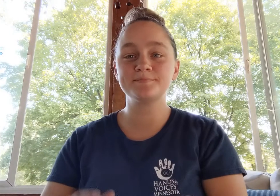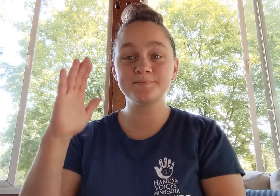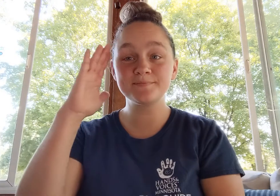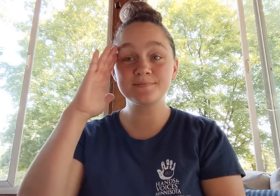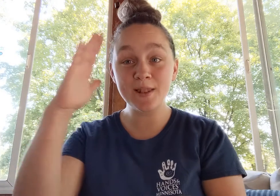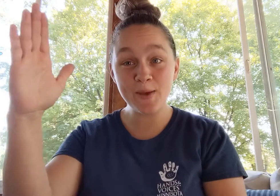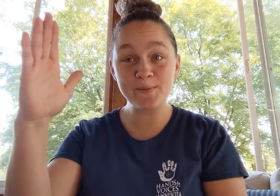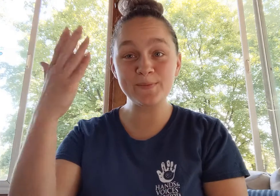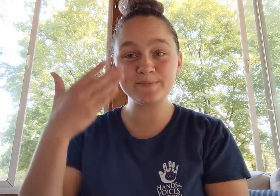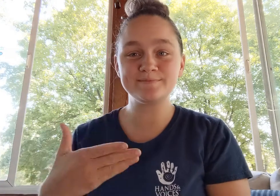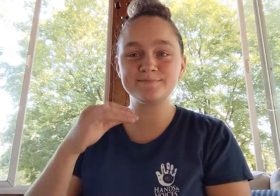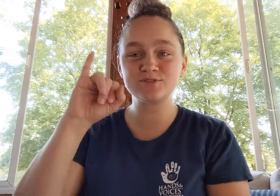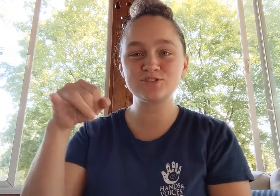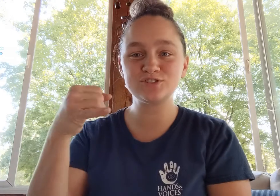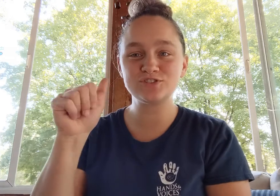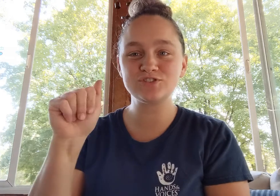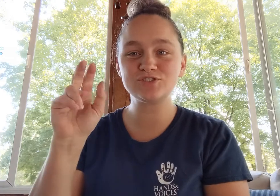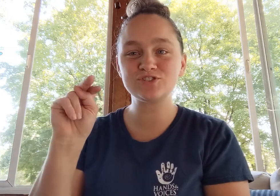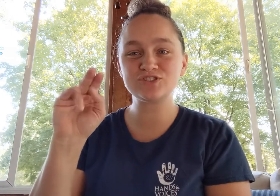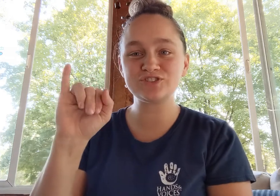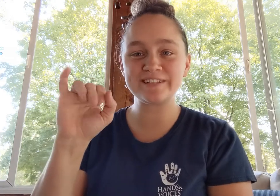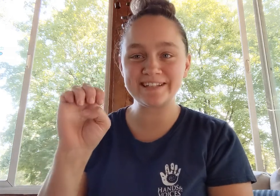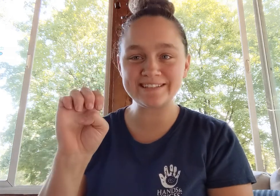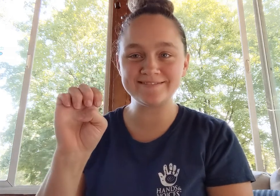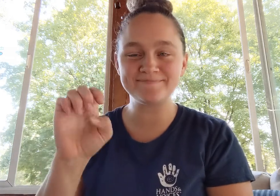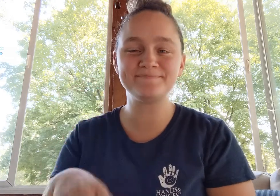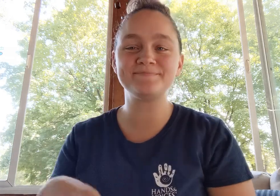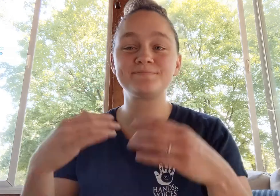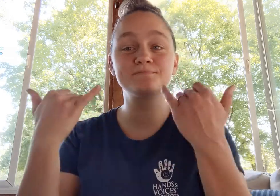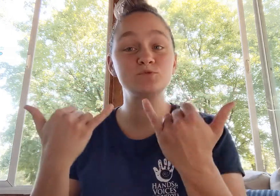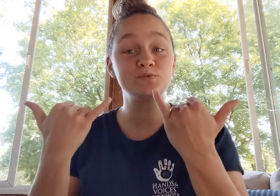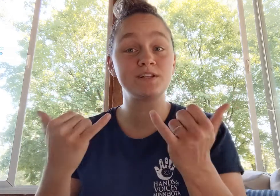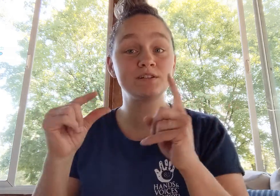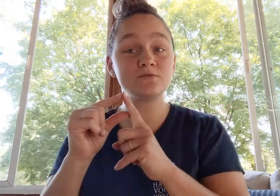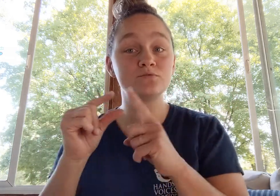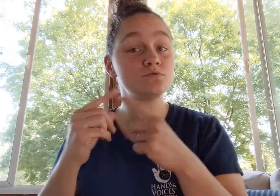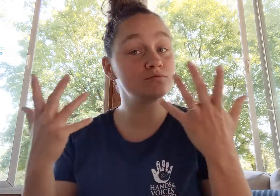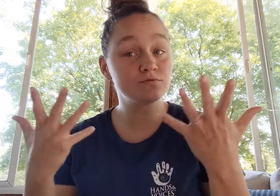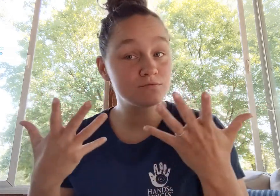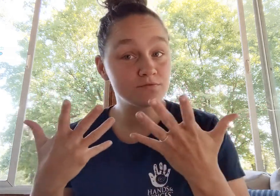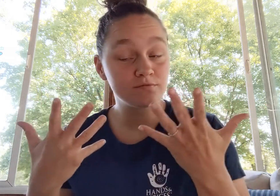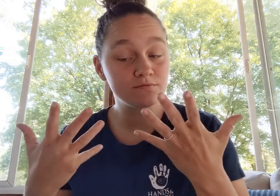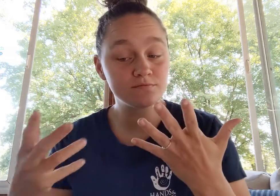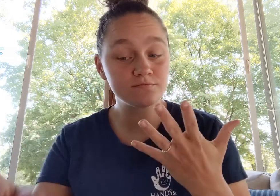Hello, I'm J-A-N-I-E. Today’s word is what?